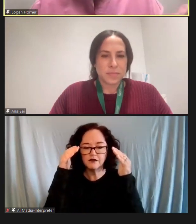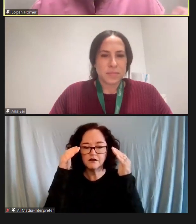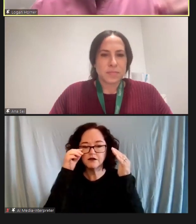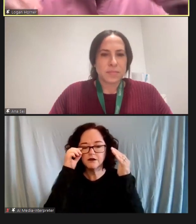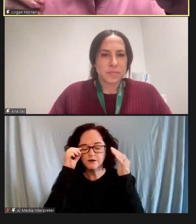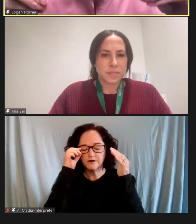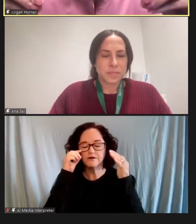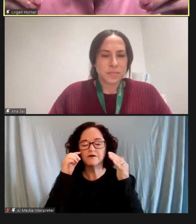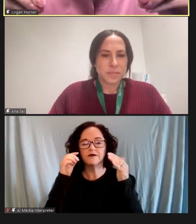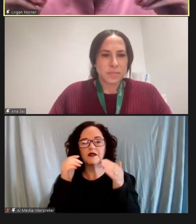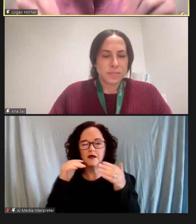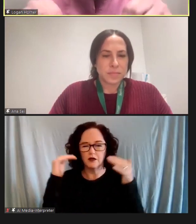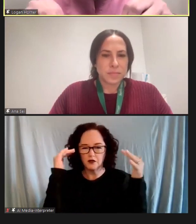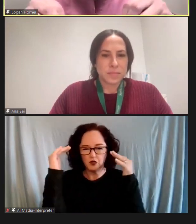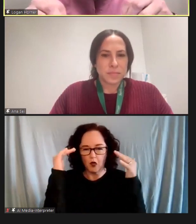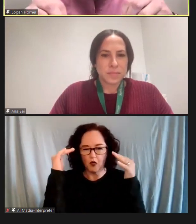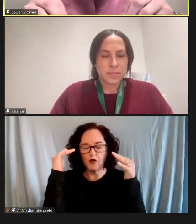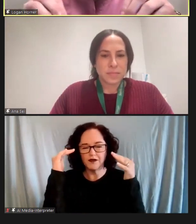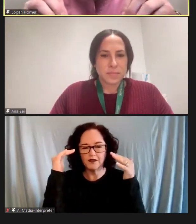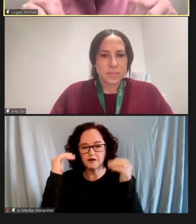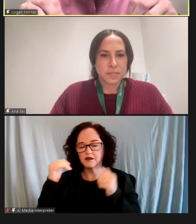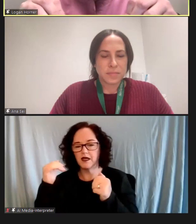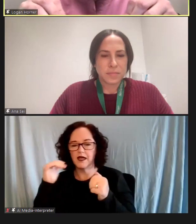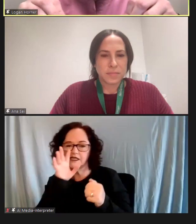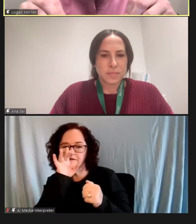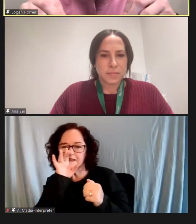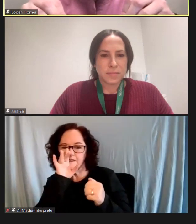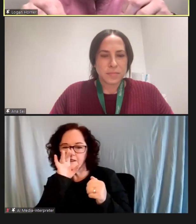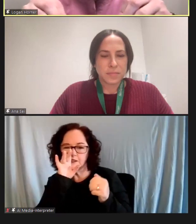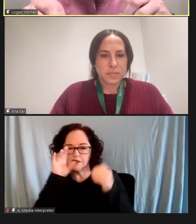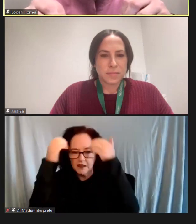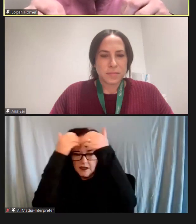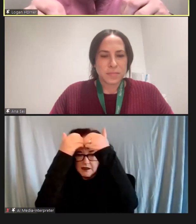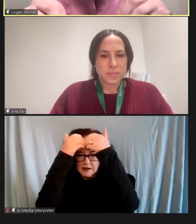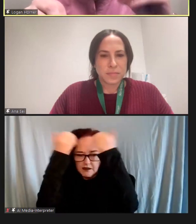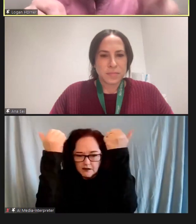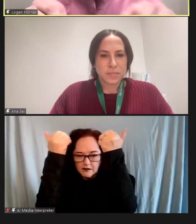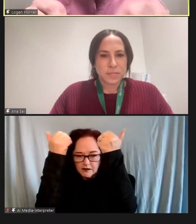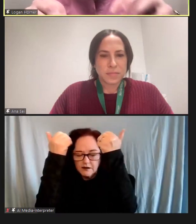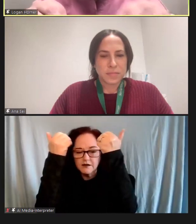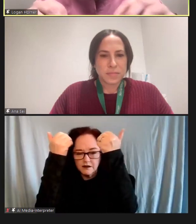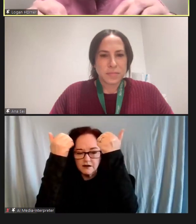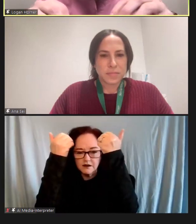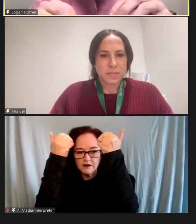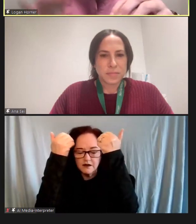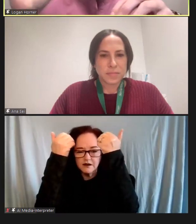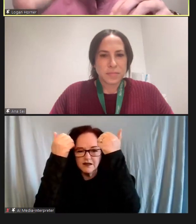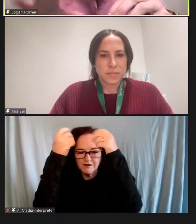noise and separate them so that our brain can distinguish okay I want to